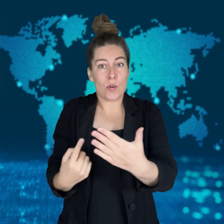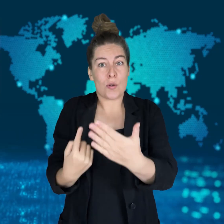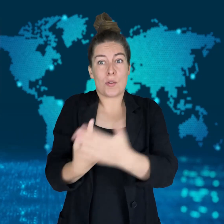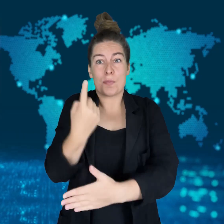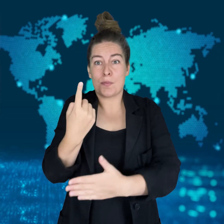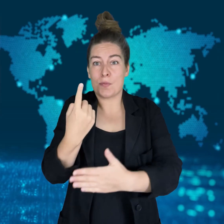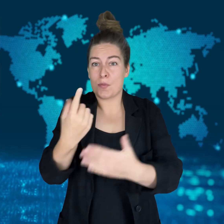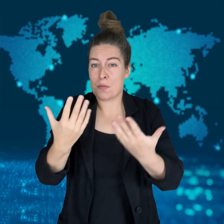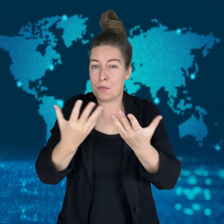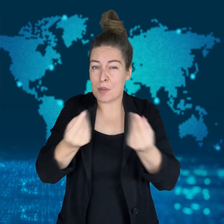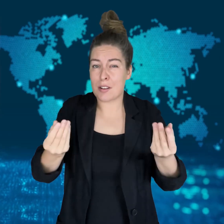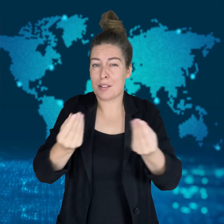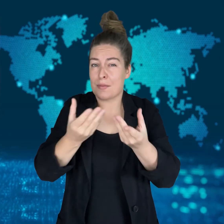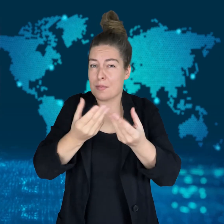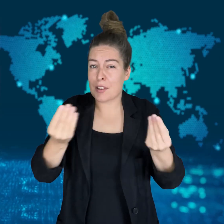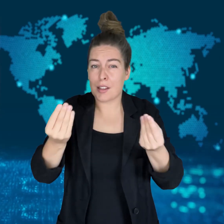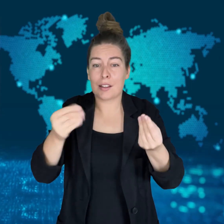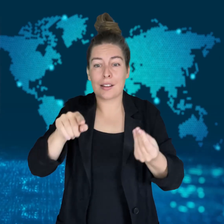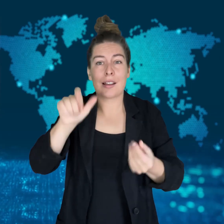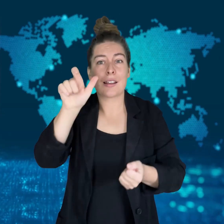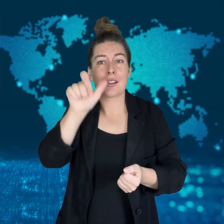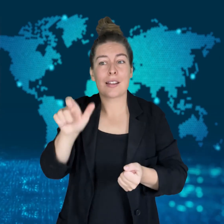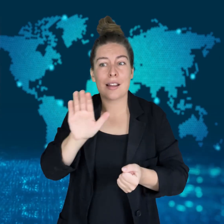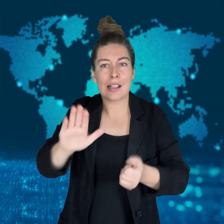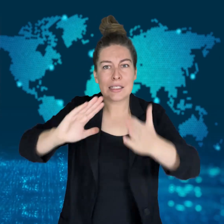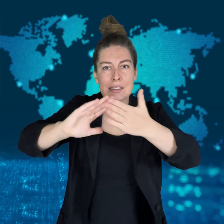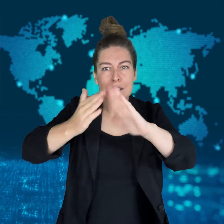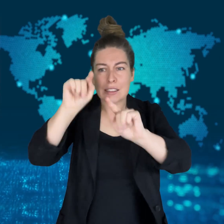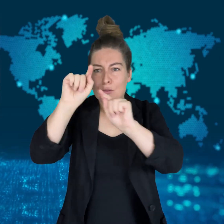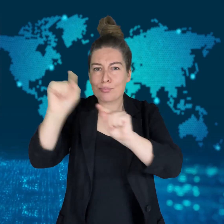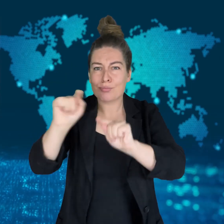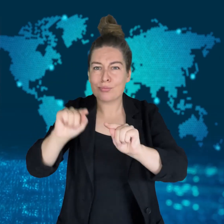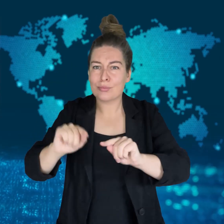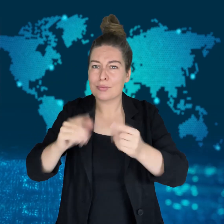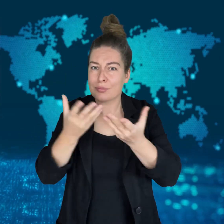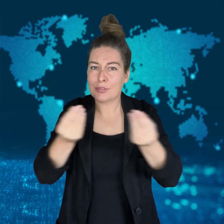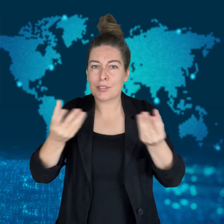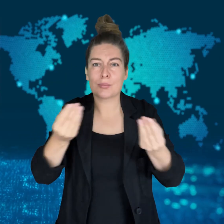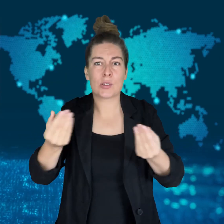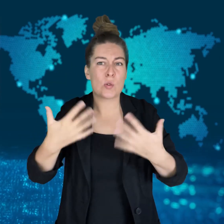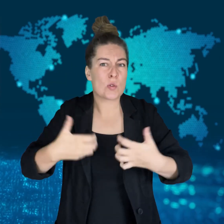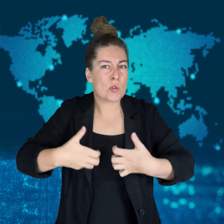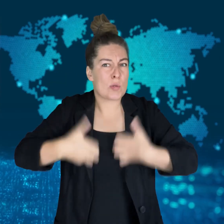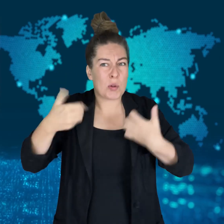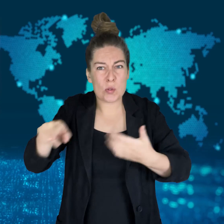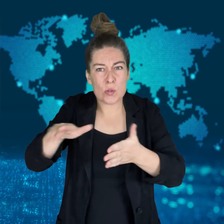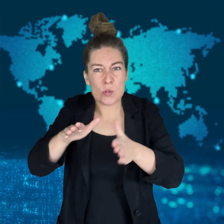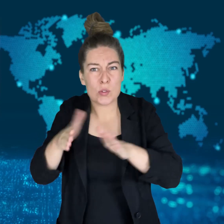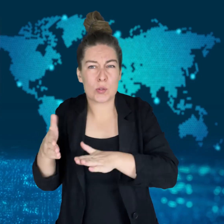He was extradited to Italy.